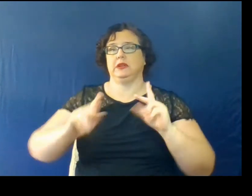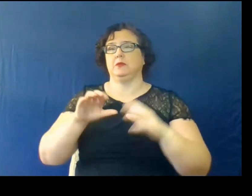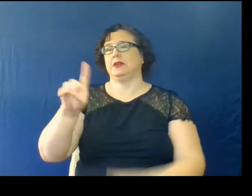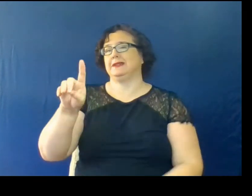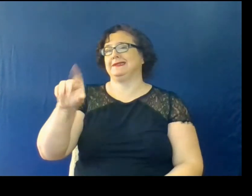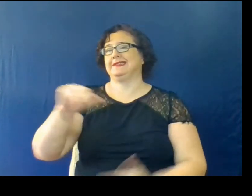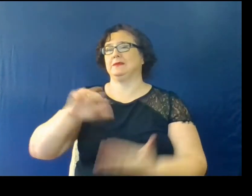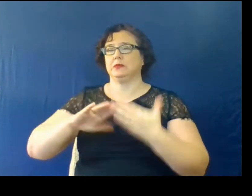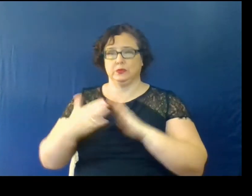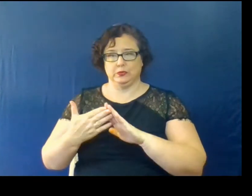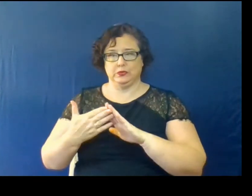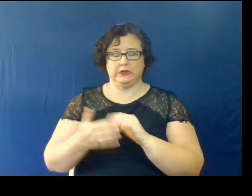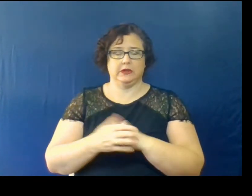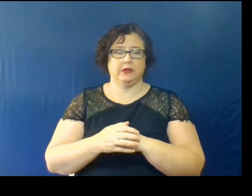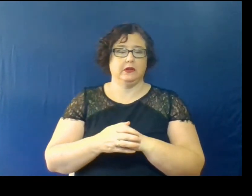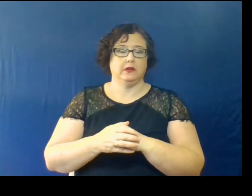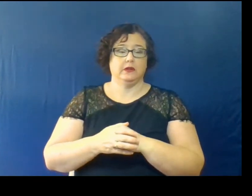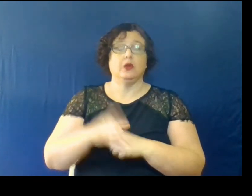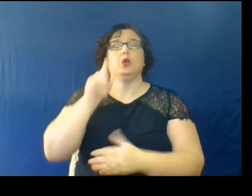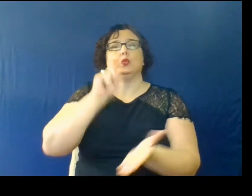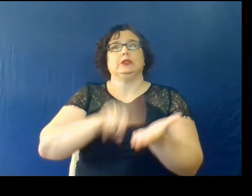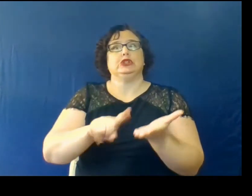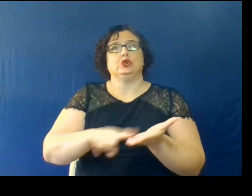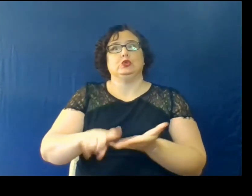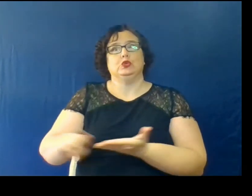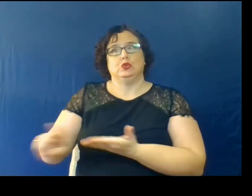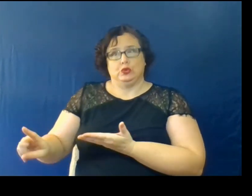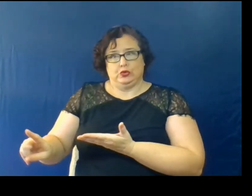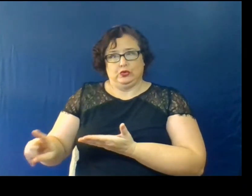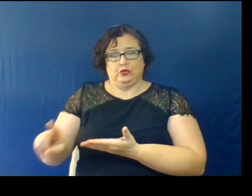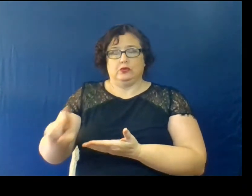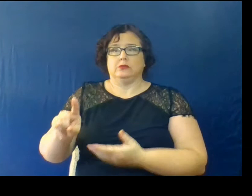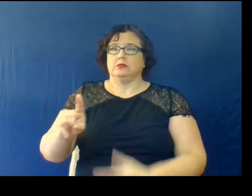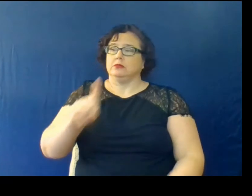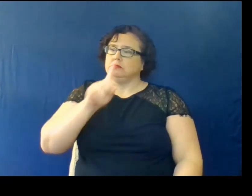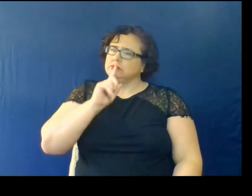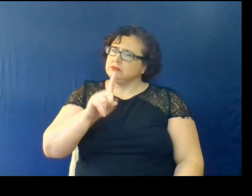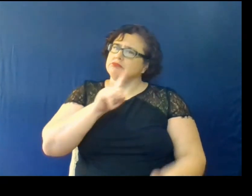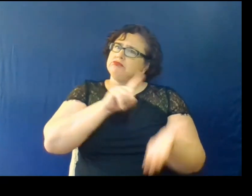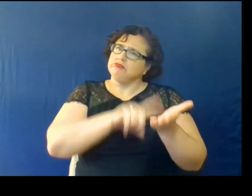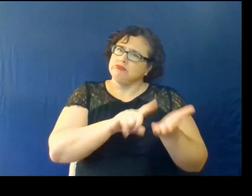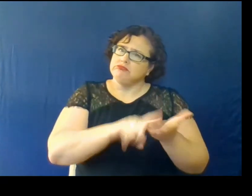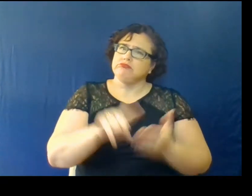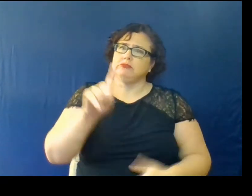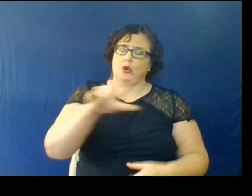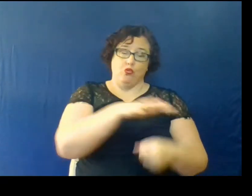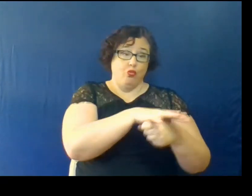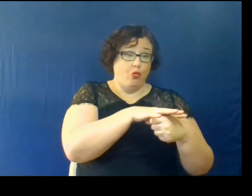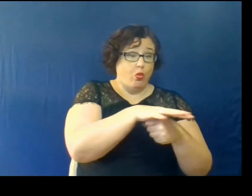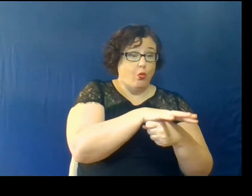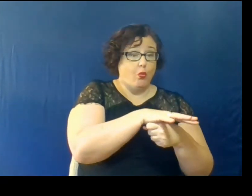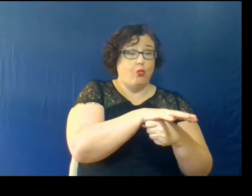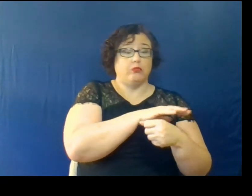community is do your research. Make sure you research your local you know the local authorities